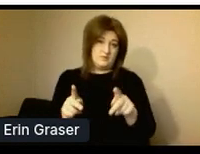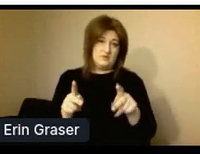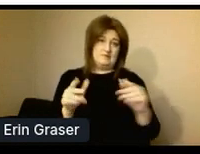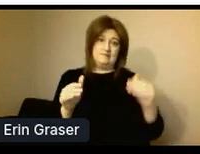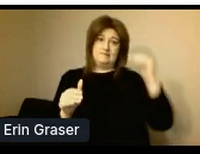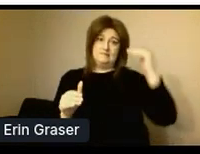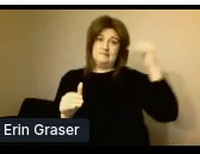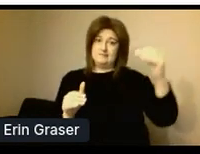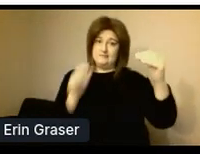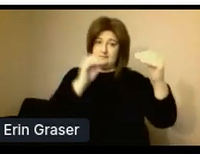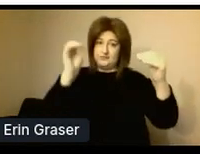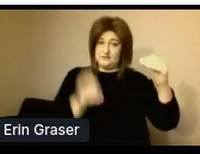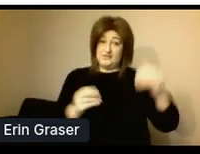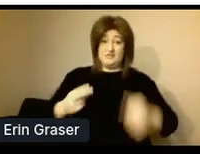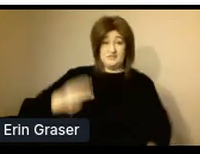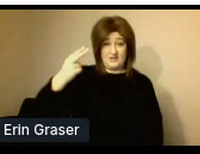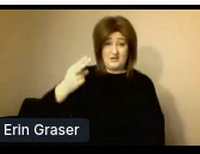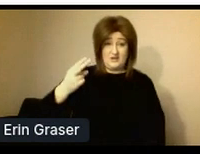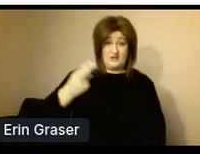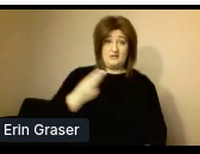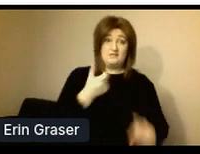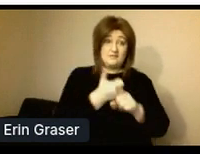on their own reservations.